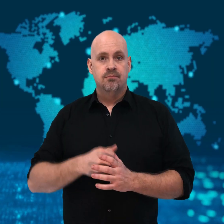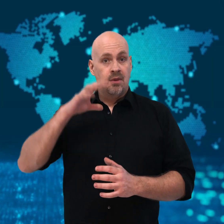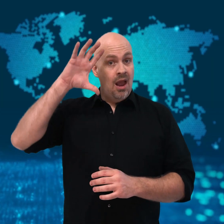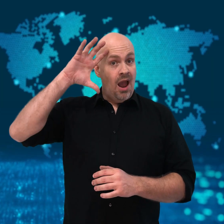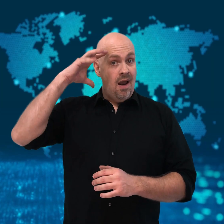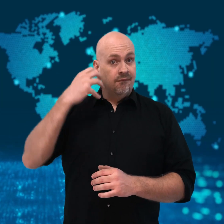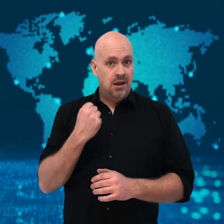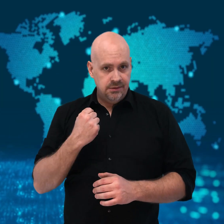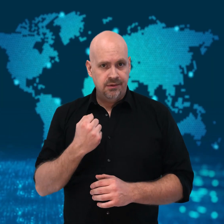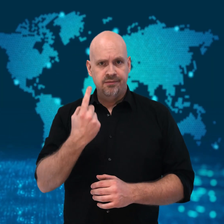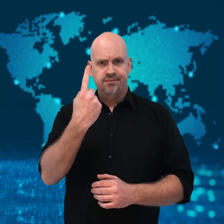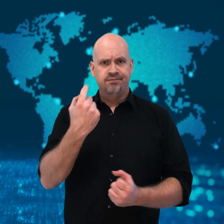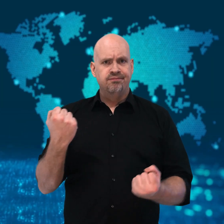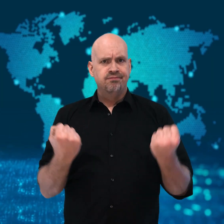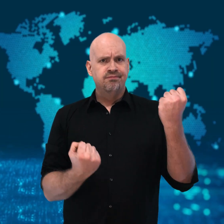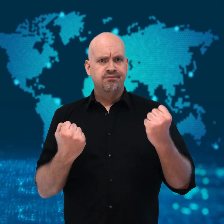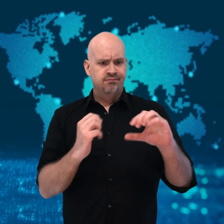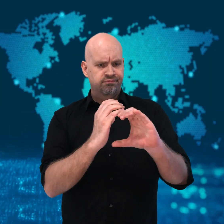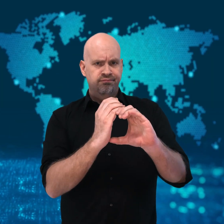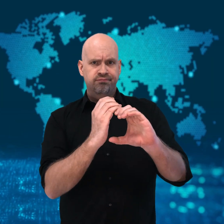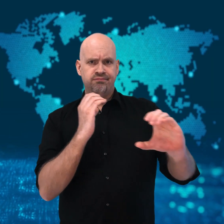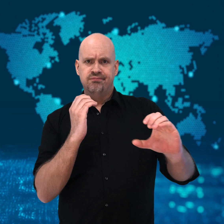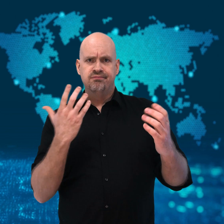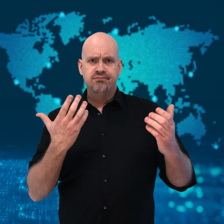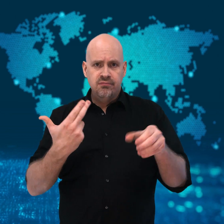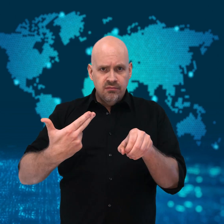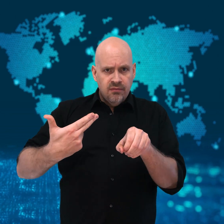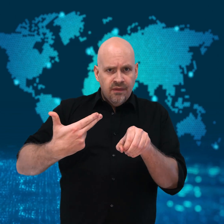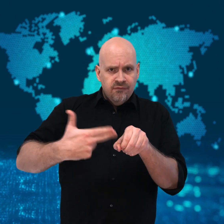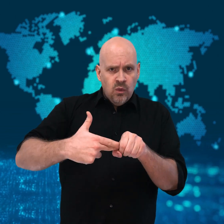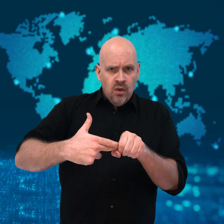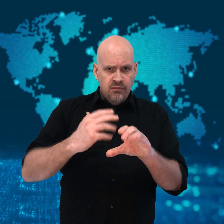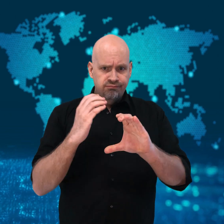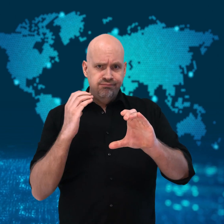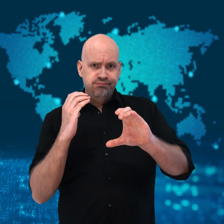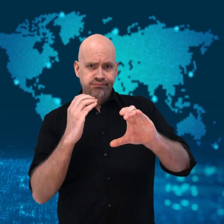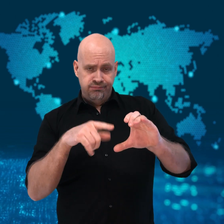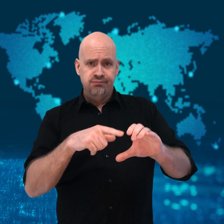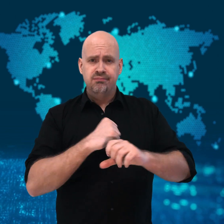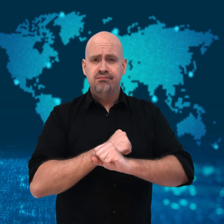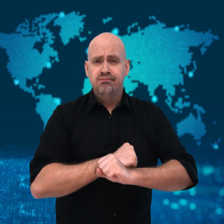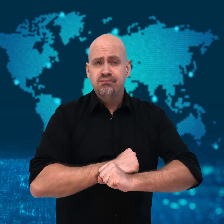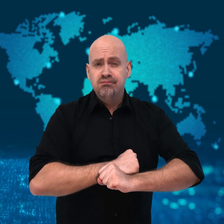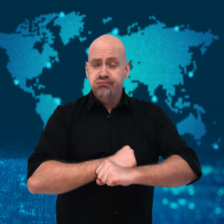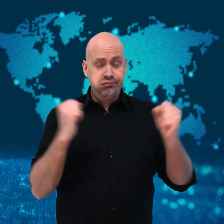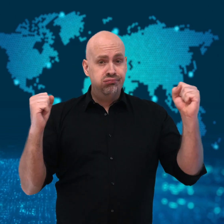[Gavin]: A fuel tanker in Afghanistan exploded and caused